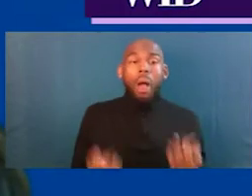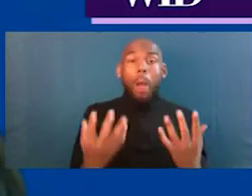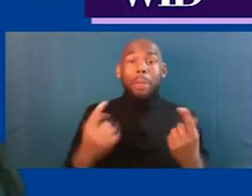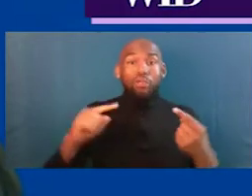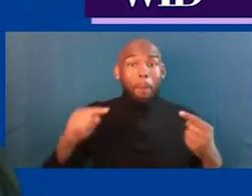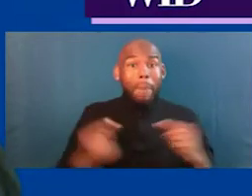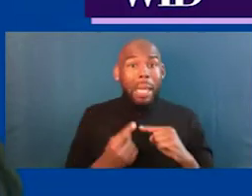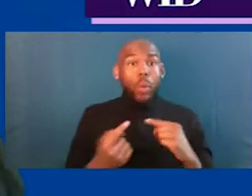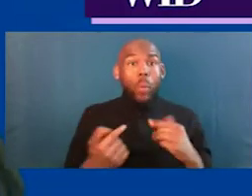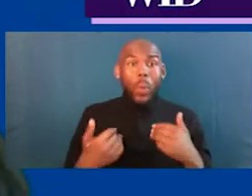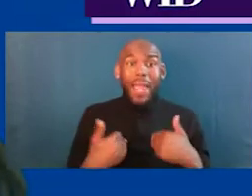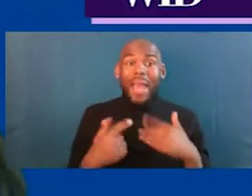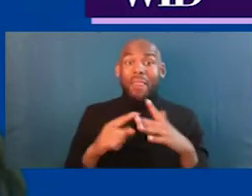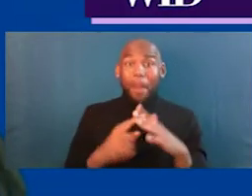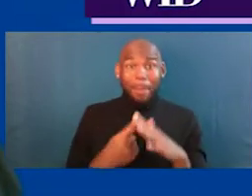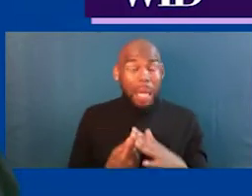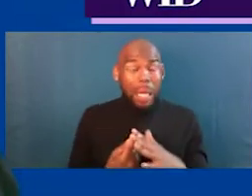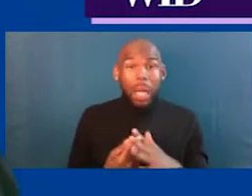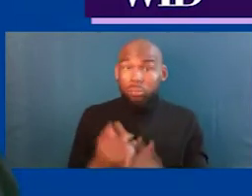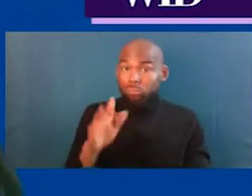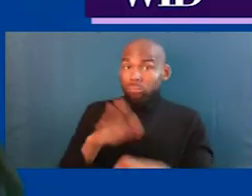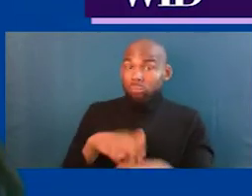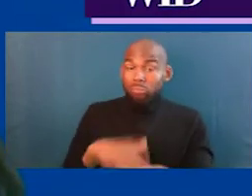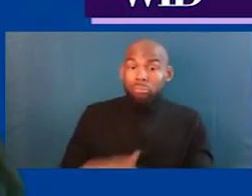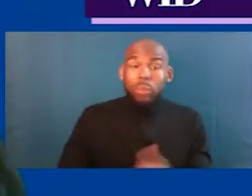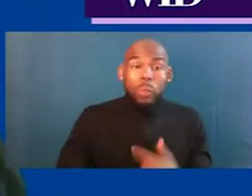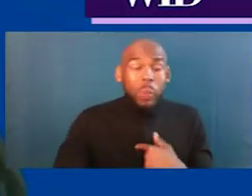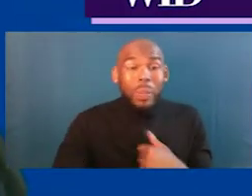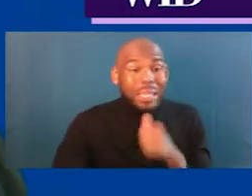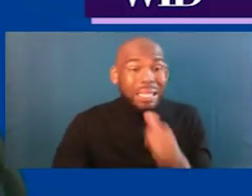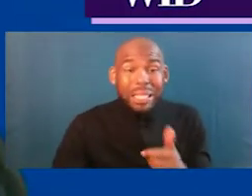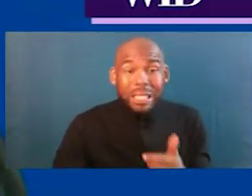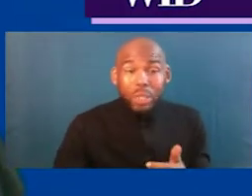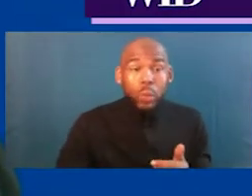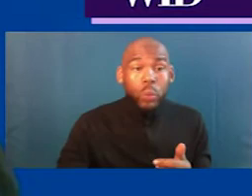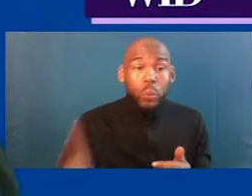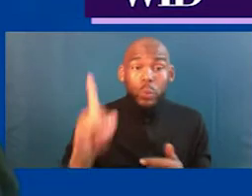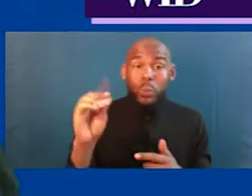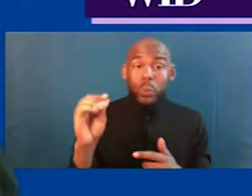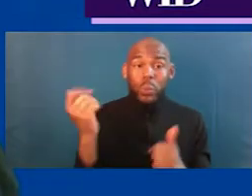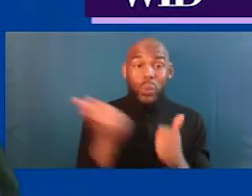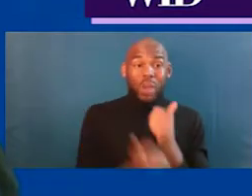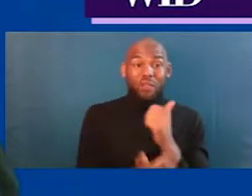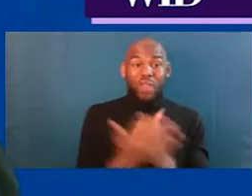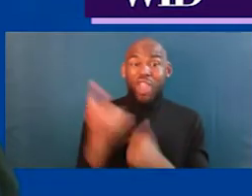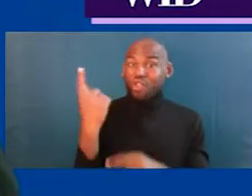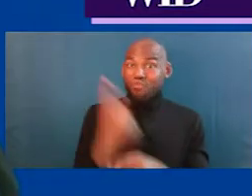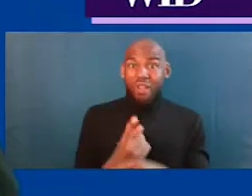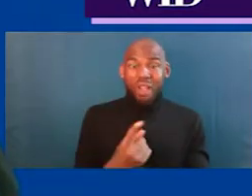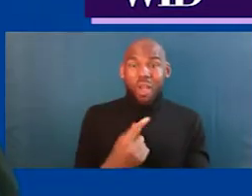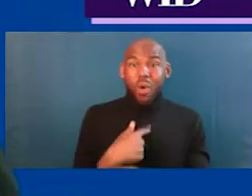pain we had at the beginning, right? Like we didn't do everything right, we faced a